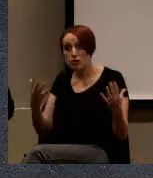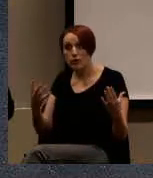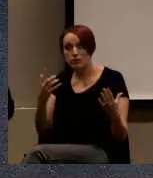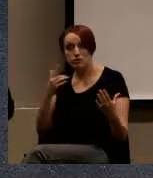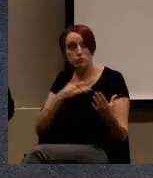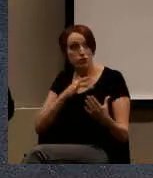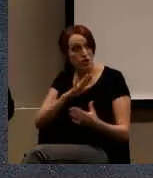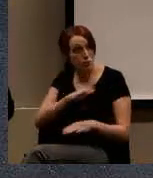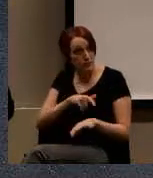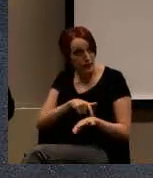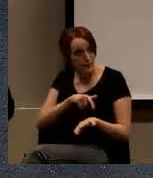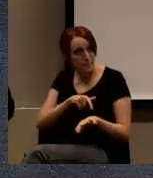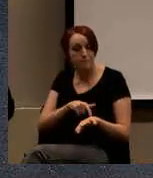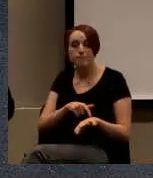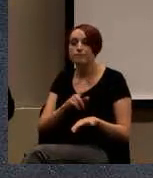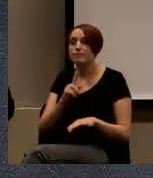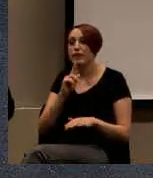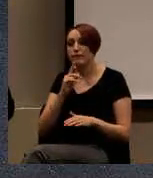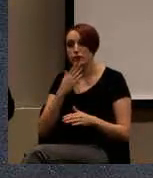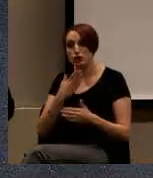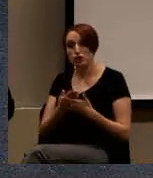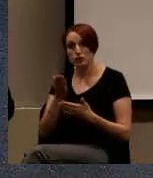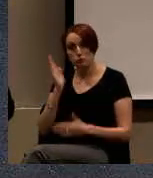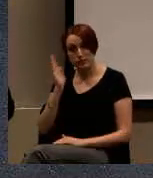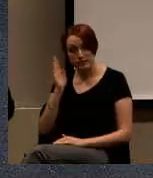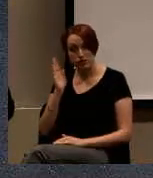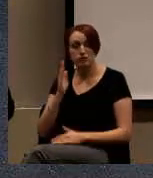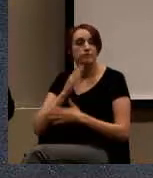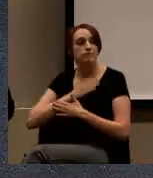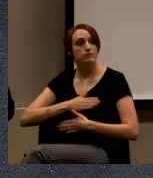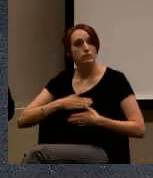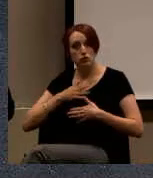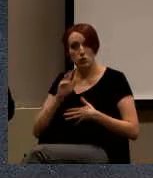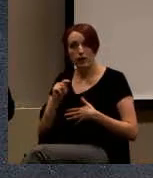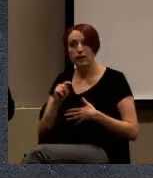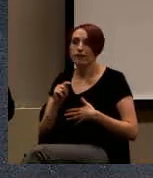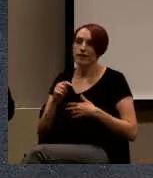Nick Jarmusz: Thank you. Moderator: We appreciate your time and very thorough presentation. I really enjoyed it as someone with an older